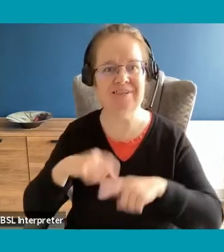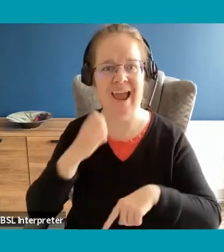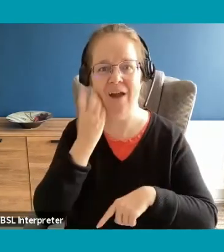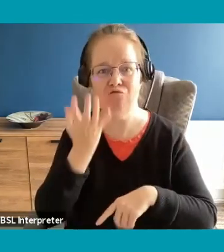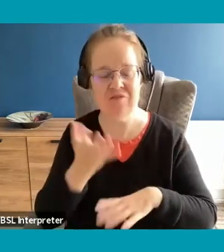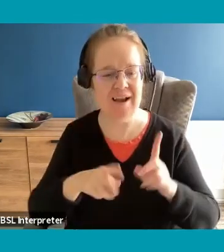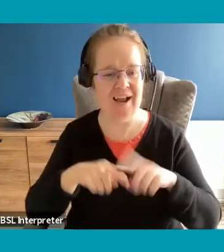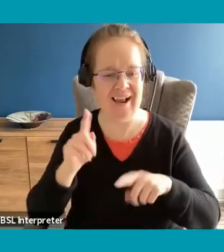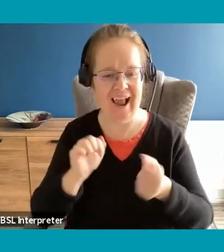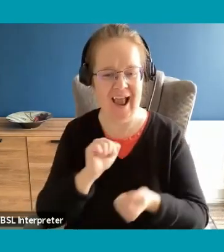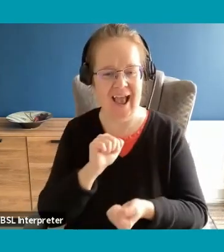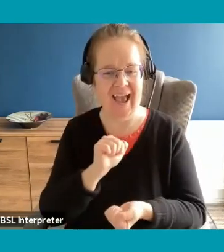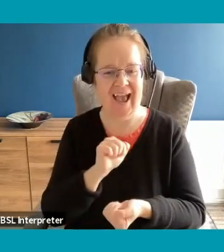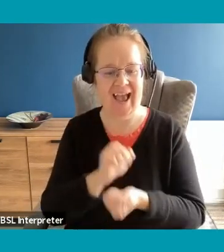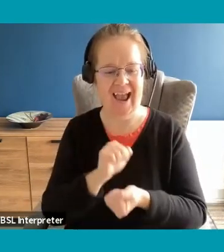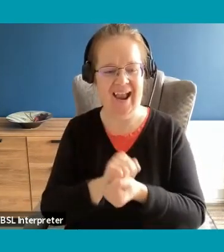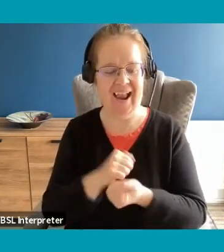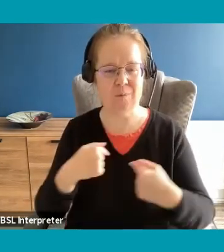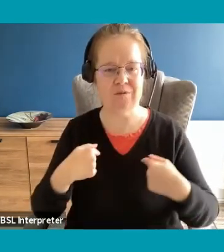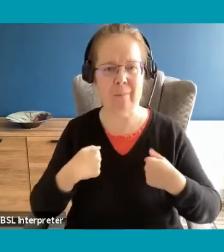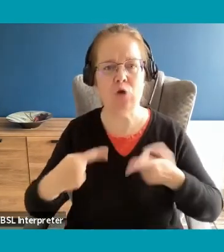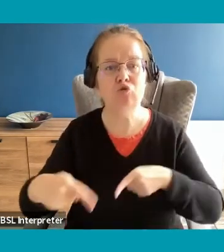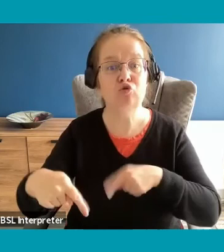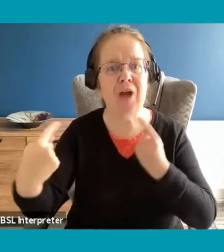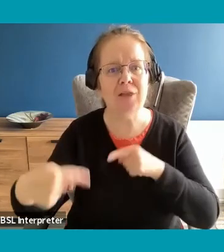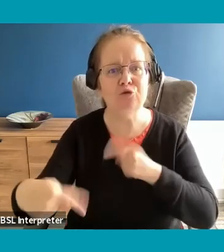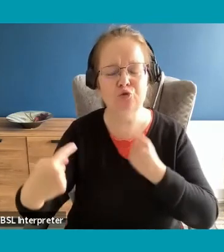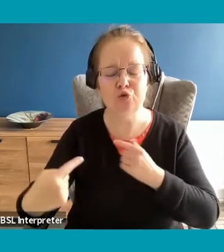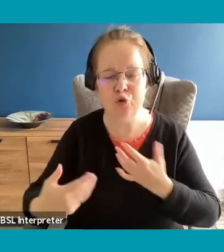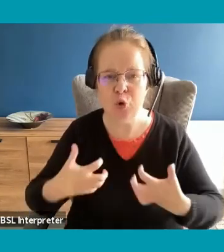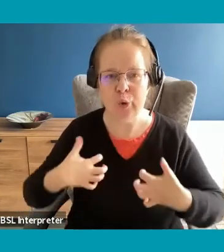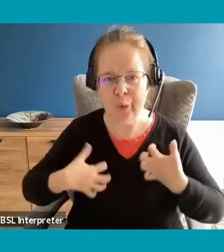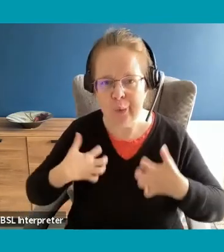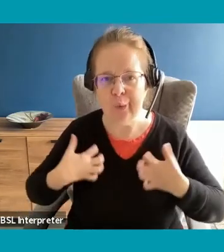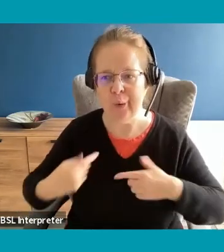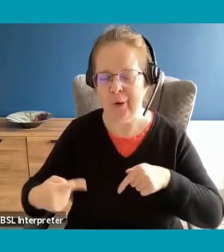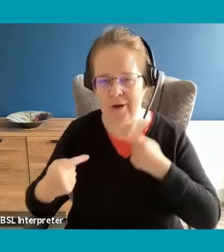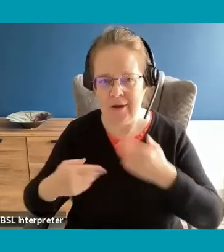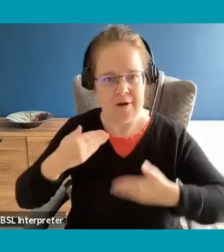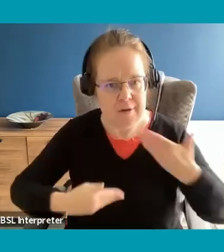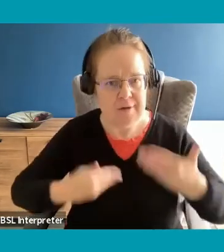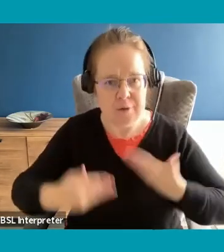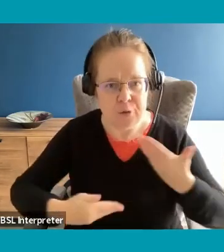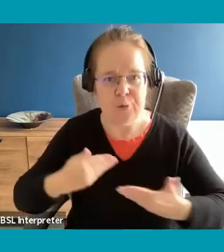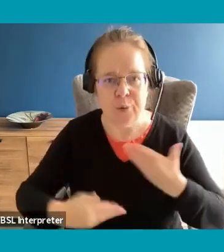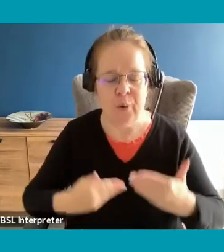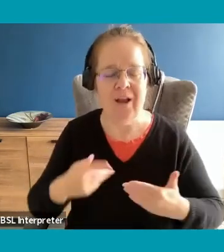keeps me it very much challenges me. And on an ongoing basis, which is what I like.